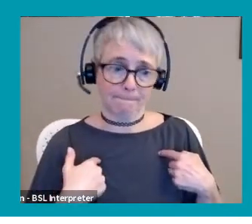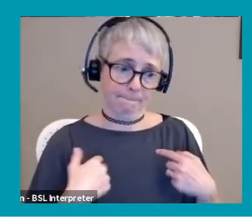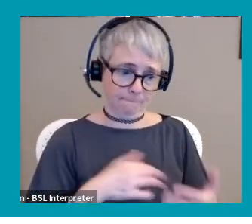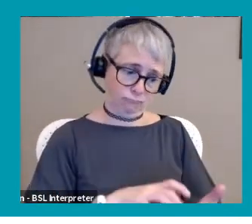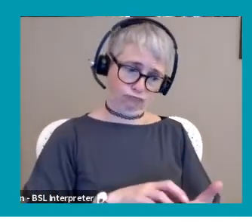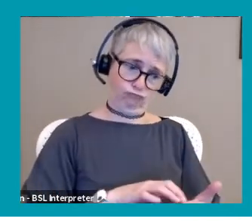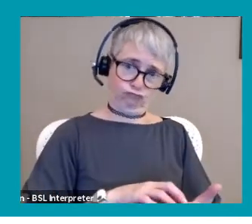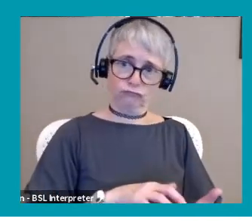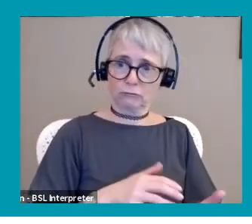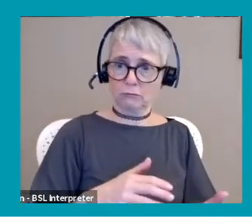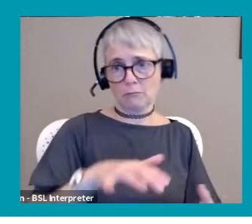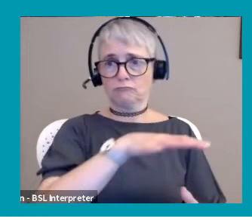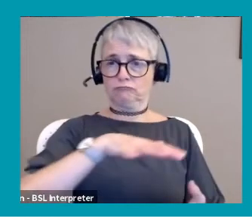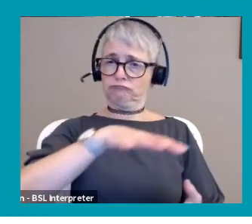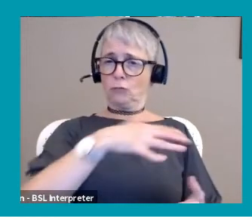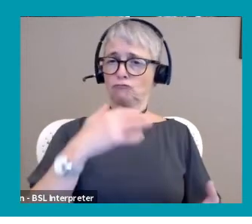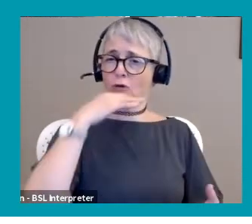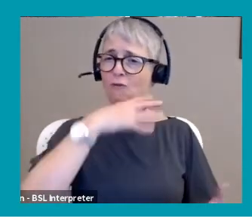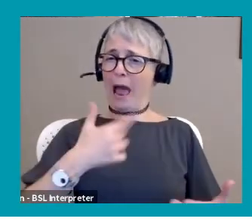And if you want to you can also tag a website.